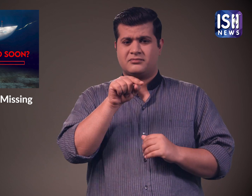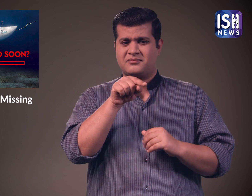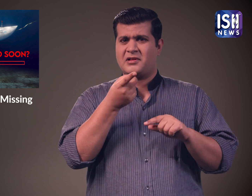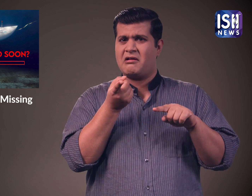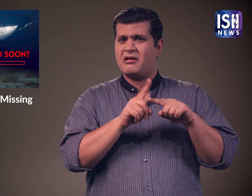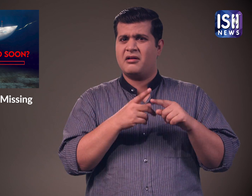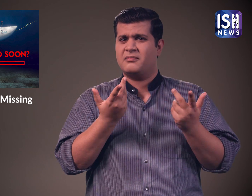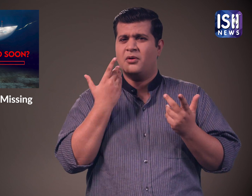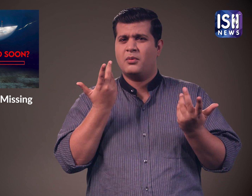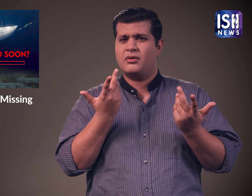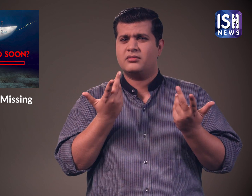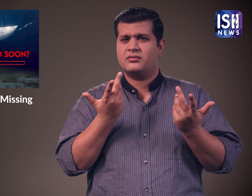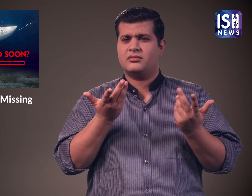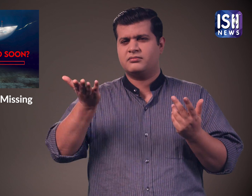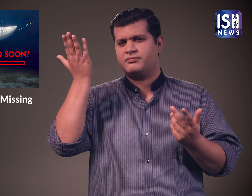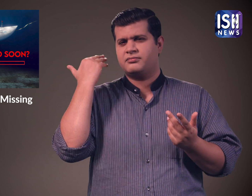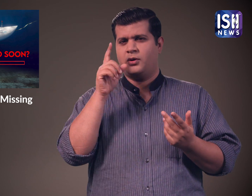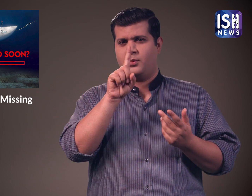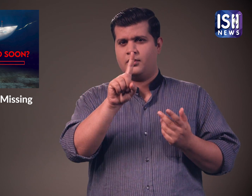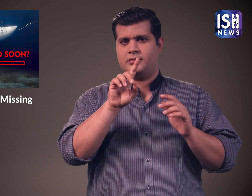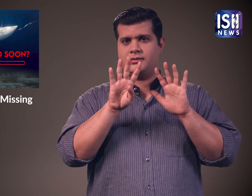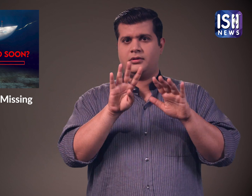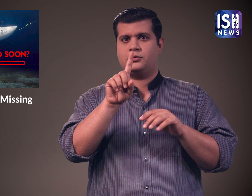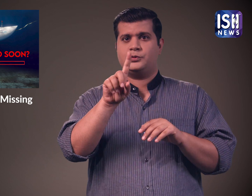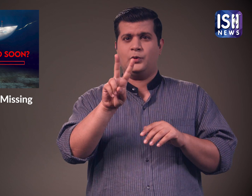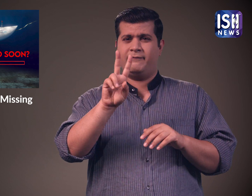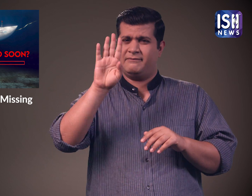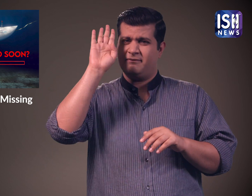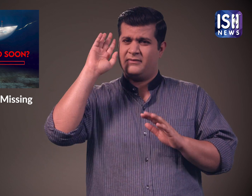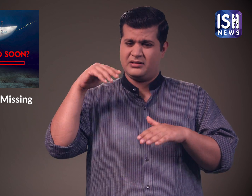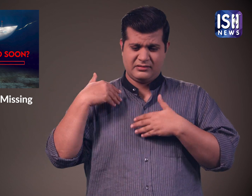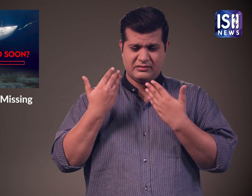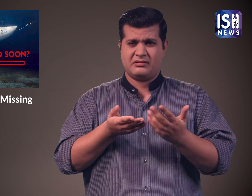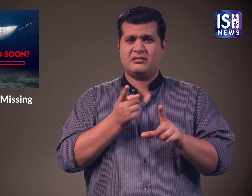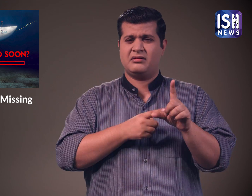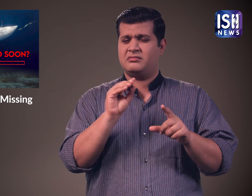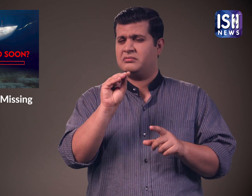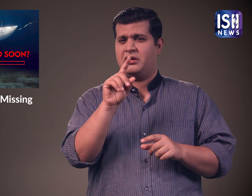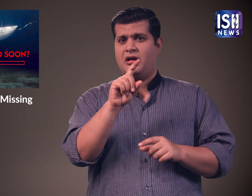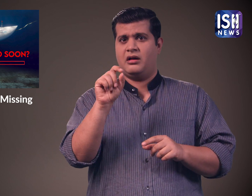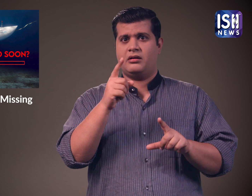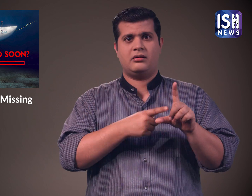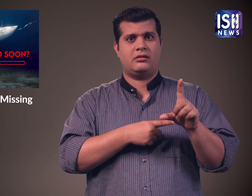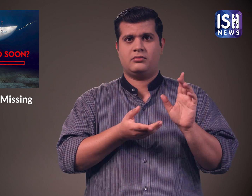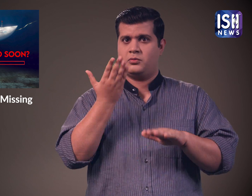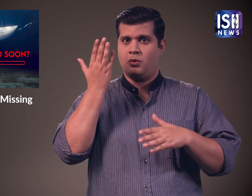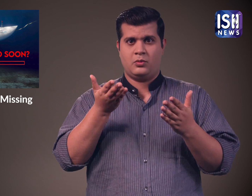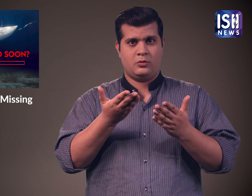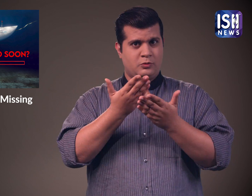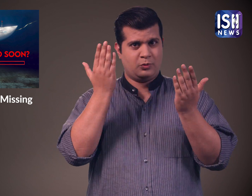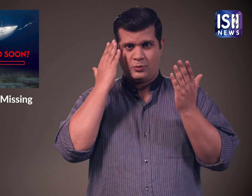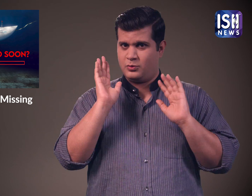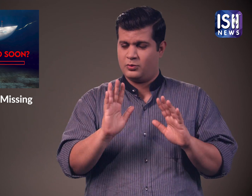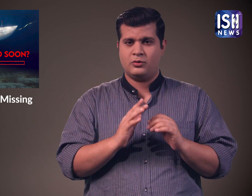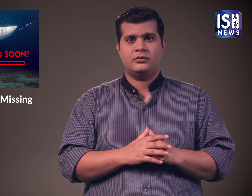The Titanic, as you know, had sunk in 1912. Almost 100 years back.